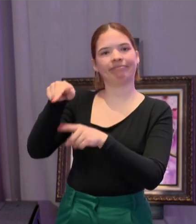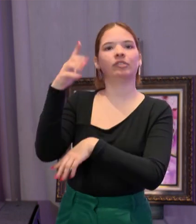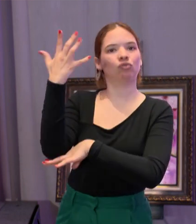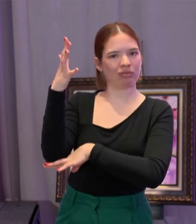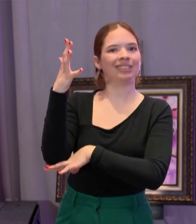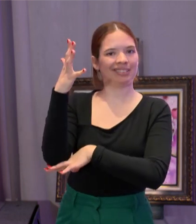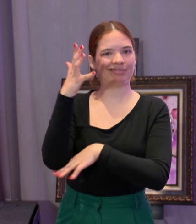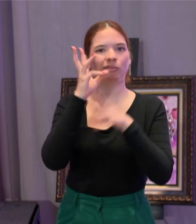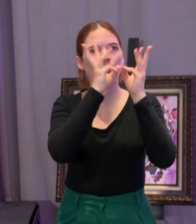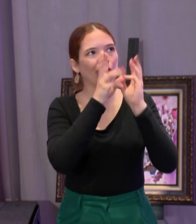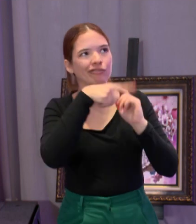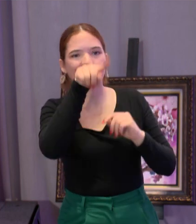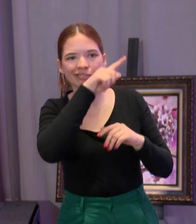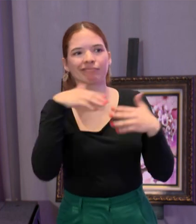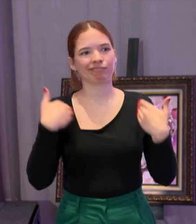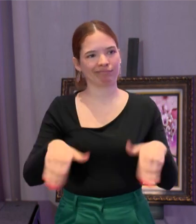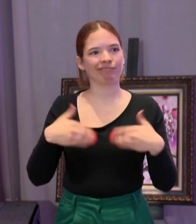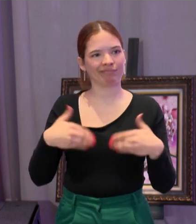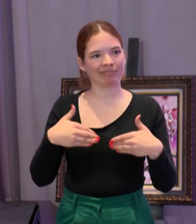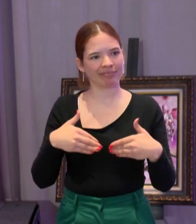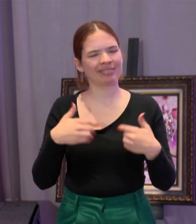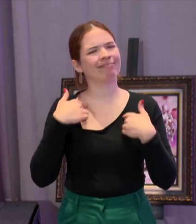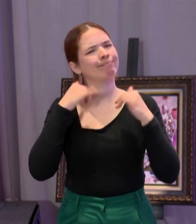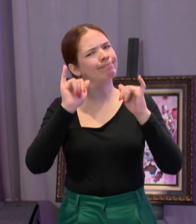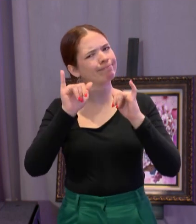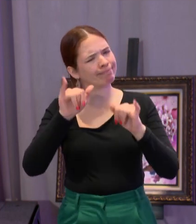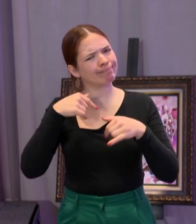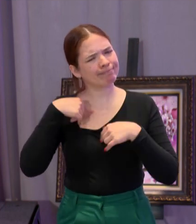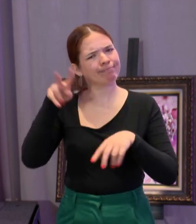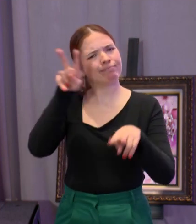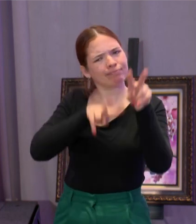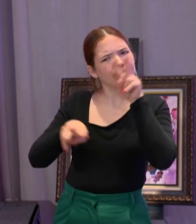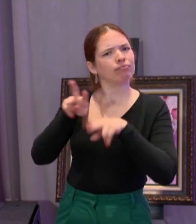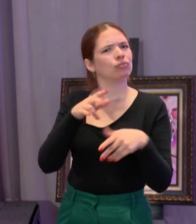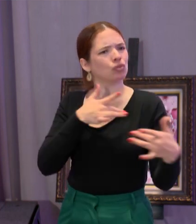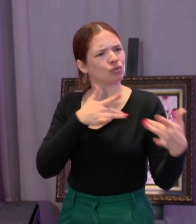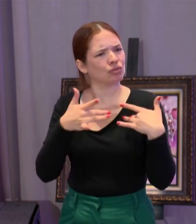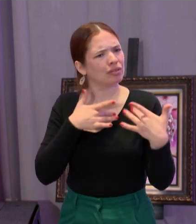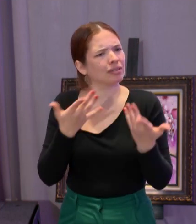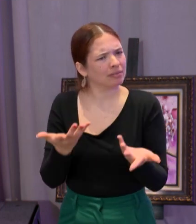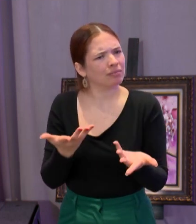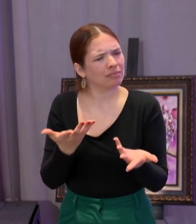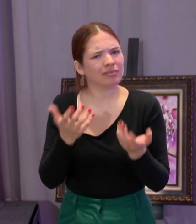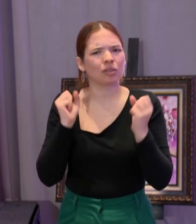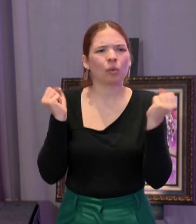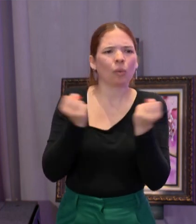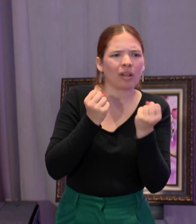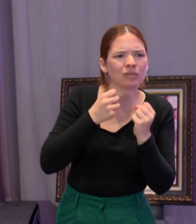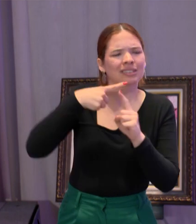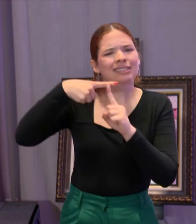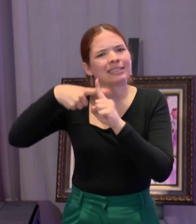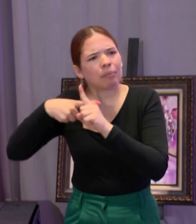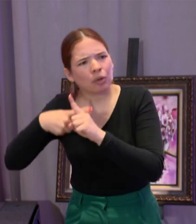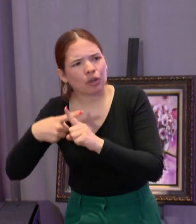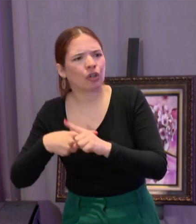SO NONETHELESS, AFTER ANALYZING A VARIETY OF DATA, INCLUDING WINTER TEMPERATURES AND THE MARCH PROJECTIONS, AS WELL AS